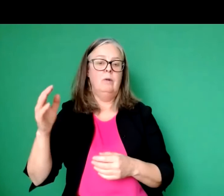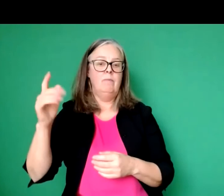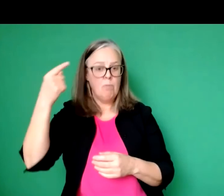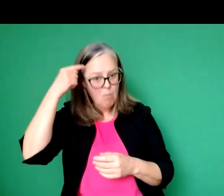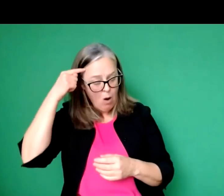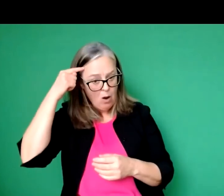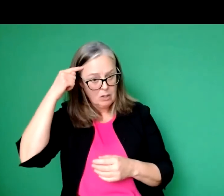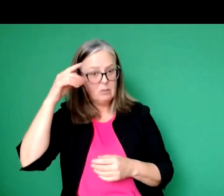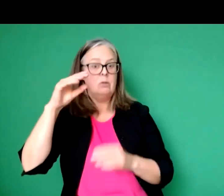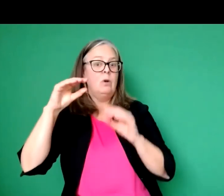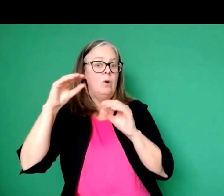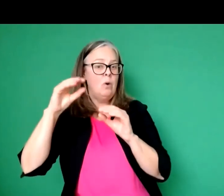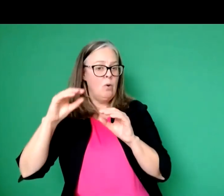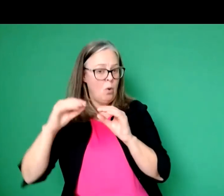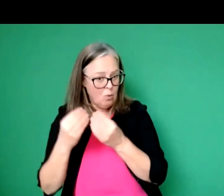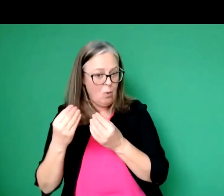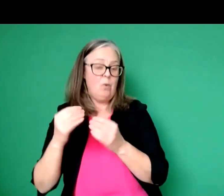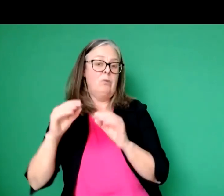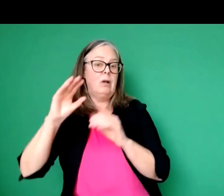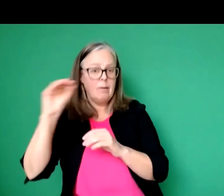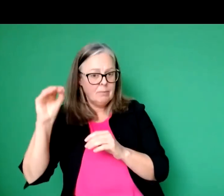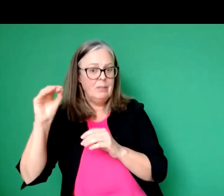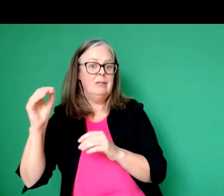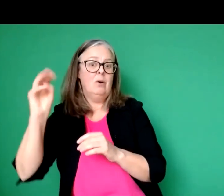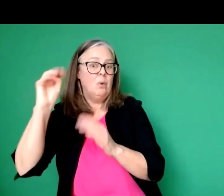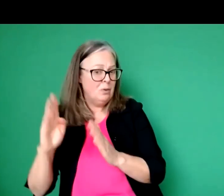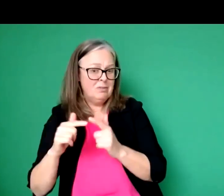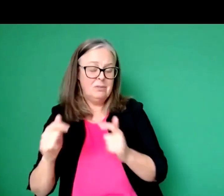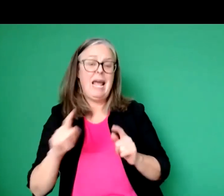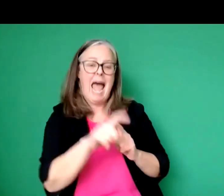does your dog perform tasks related to your medical condition and if the answer to both